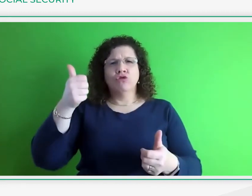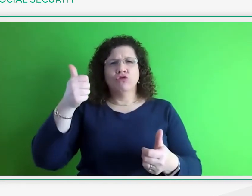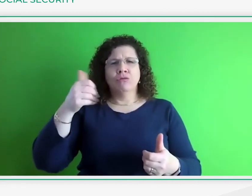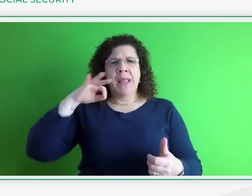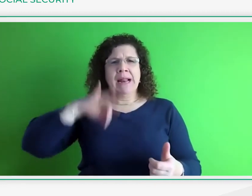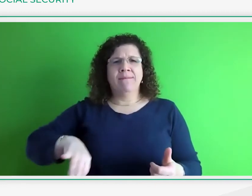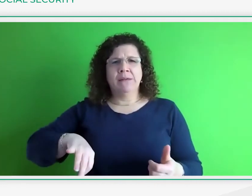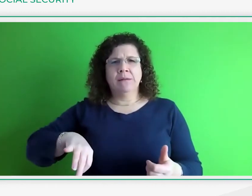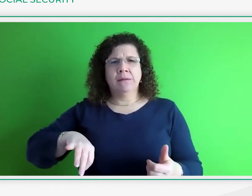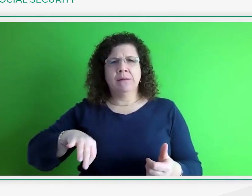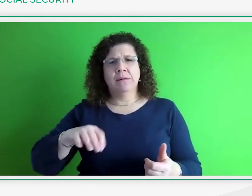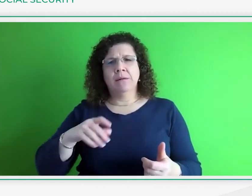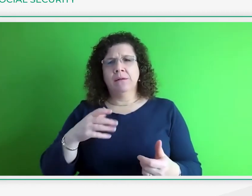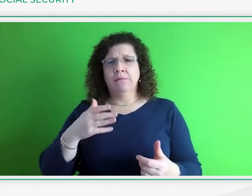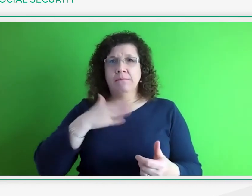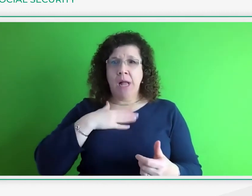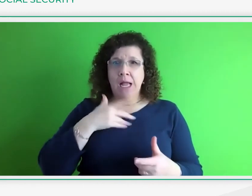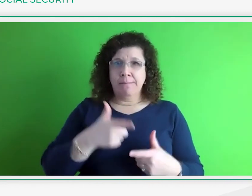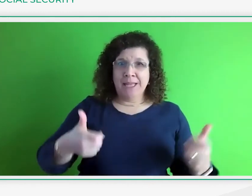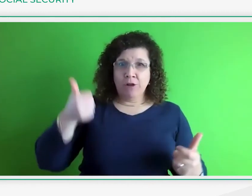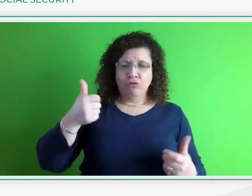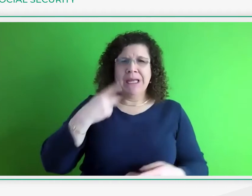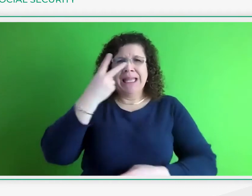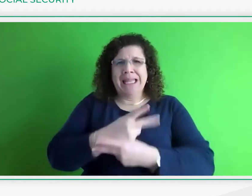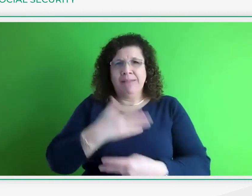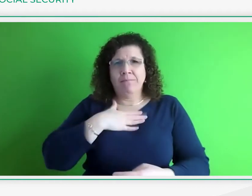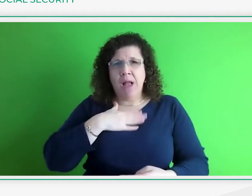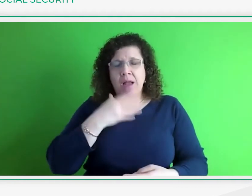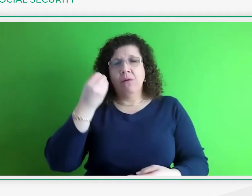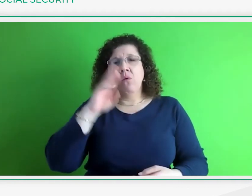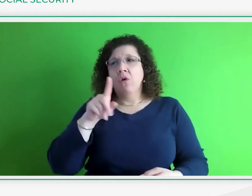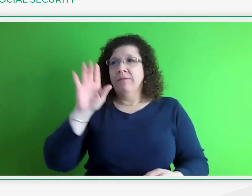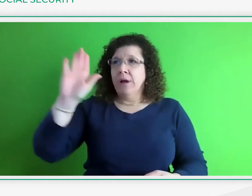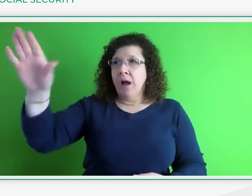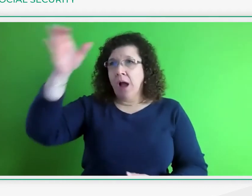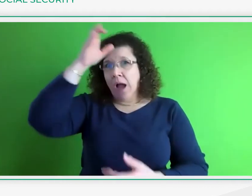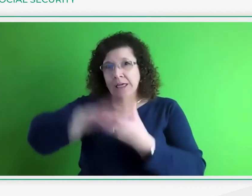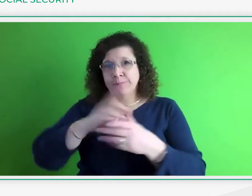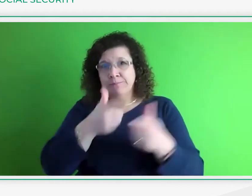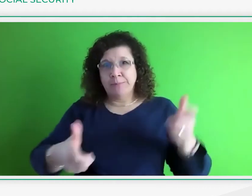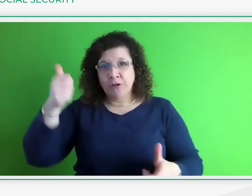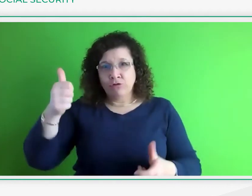They will receive a greater benefit. If mine's a greater benefit, I would keep mine.